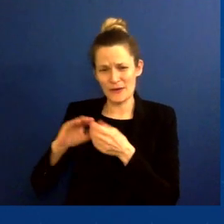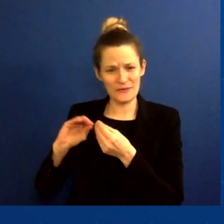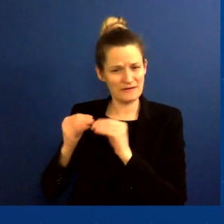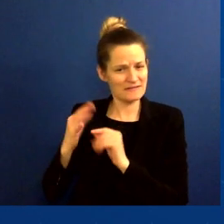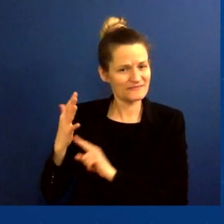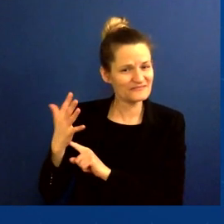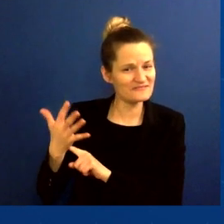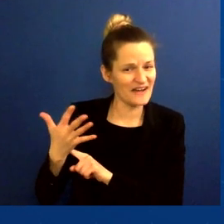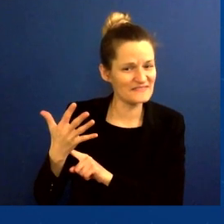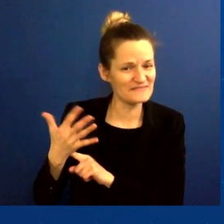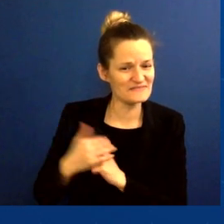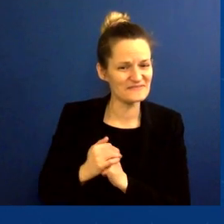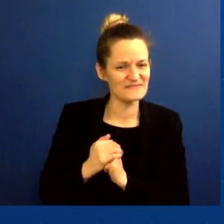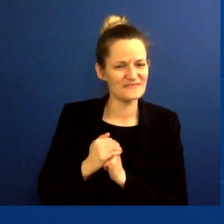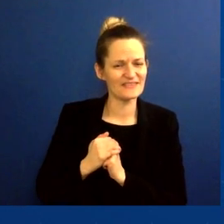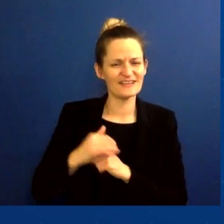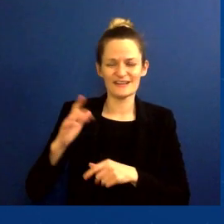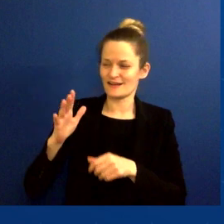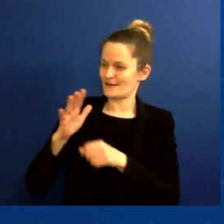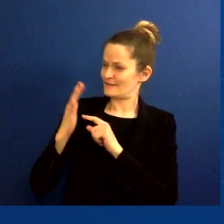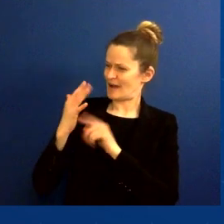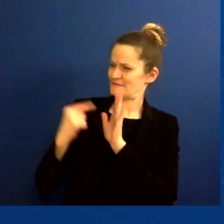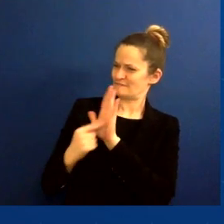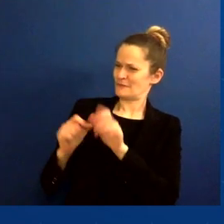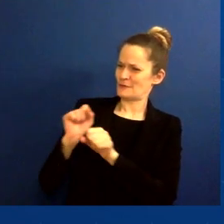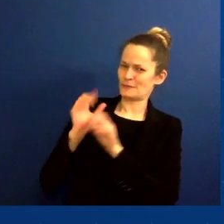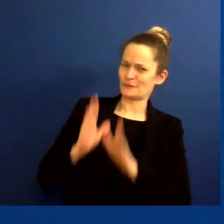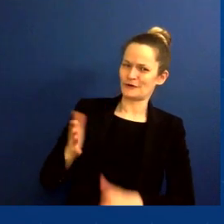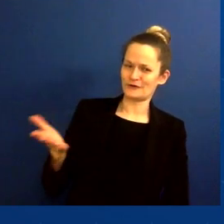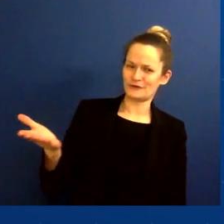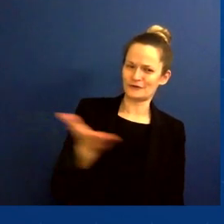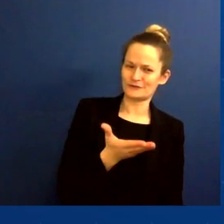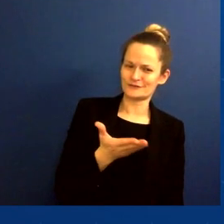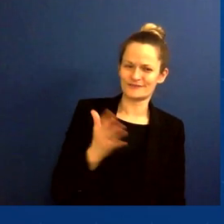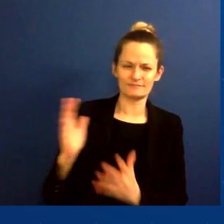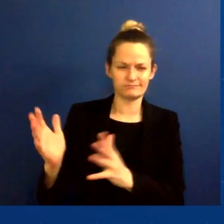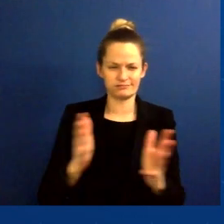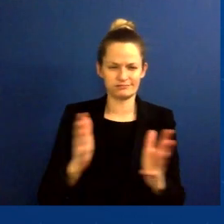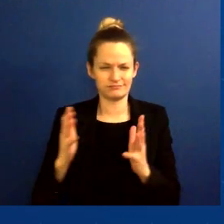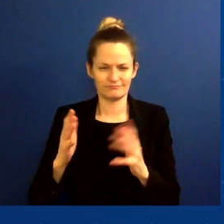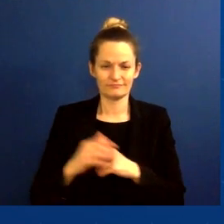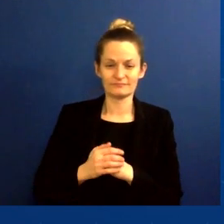I'm a first generation Al, working in my family. My mother is a nurse at the University of Maryland